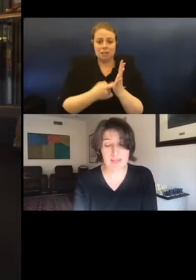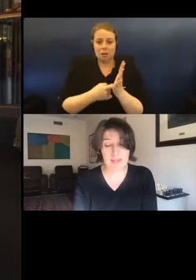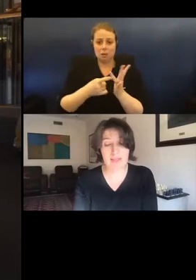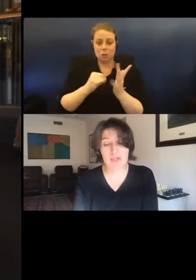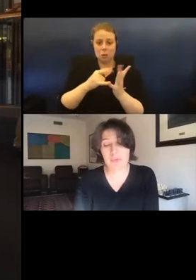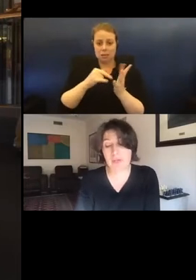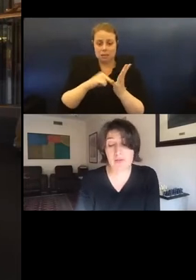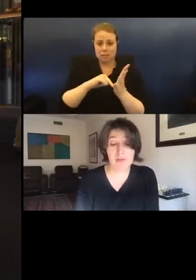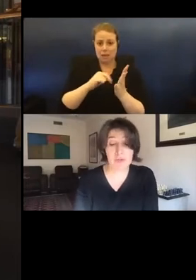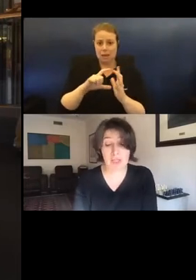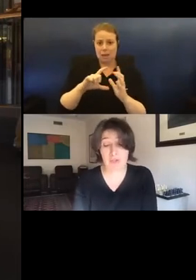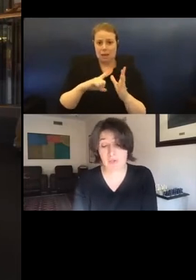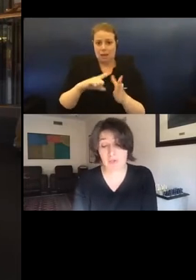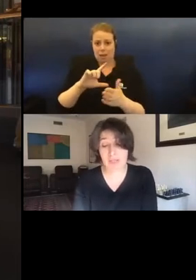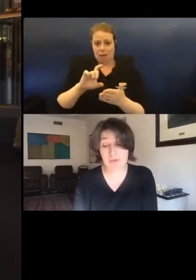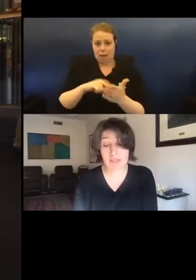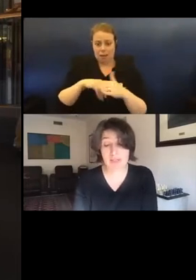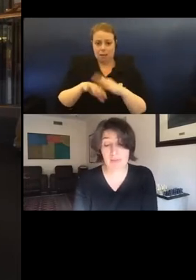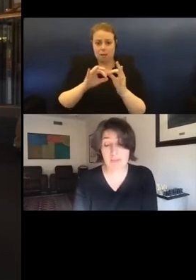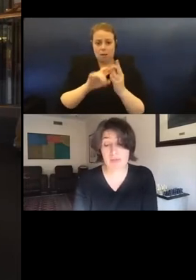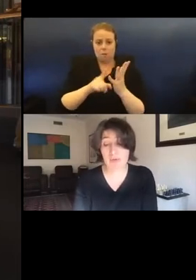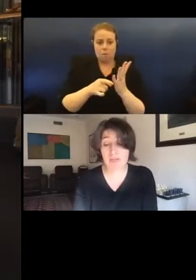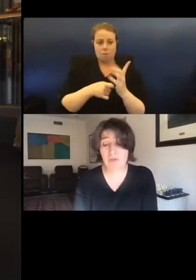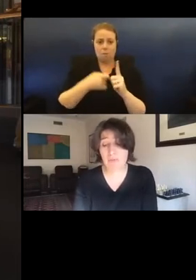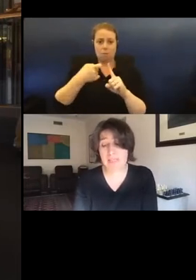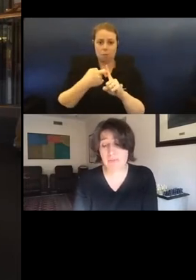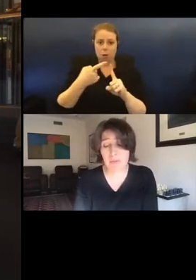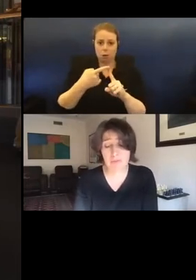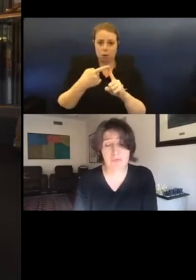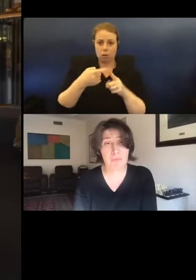nationwide change in australian streetscapes that triggered traumatic memories for me